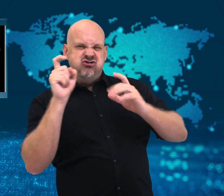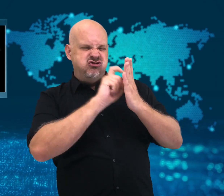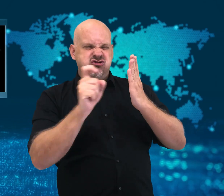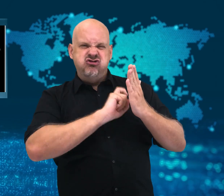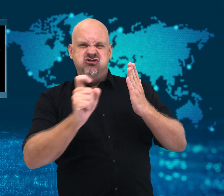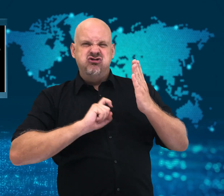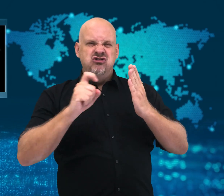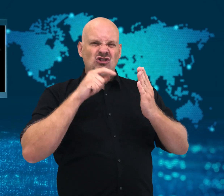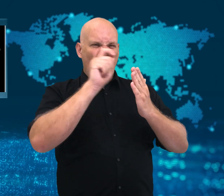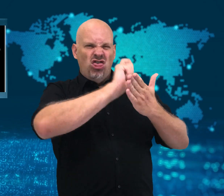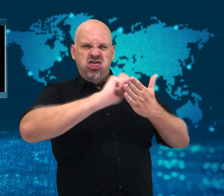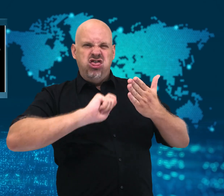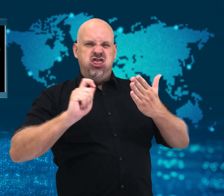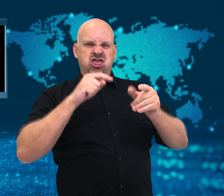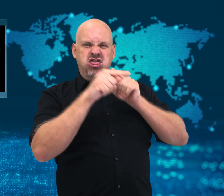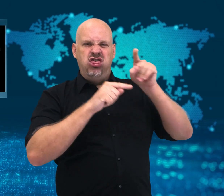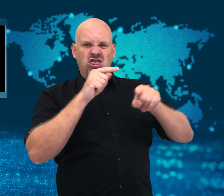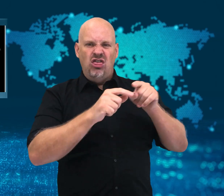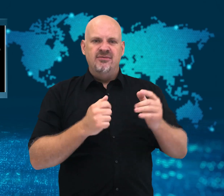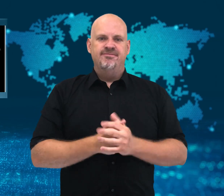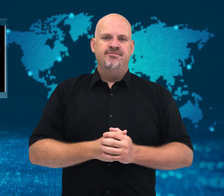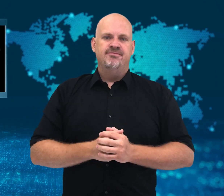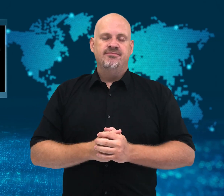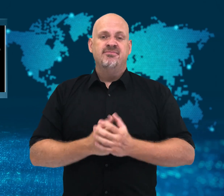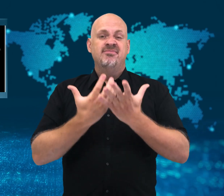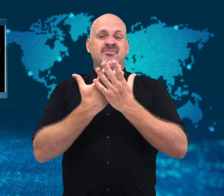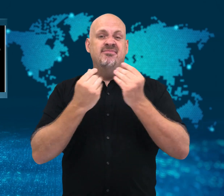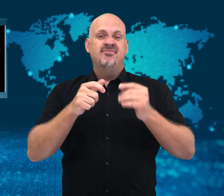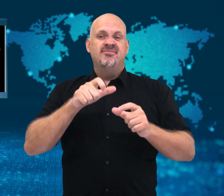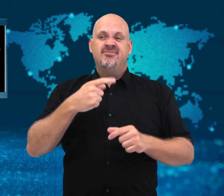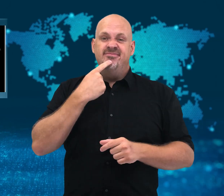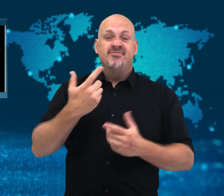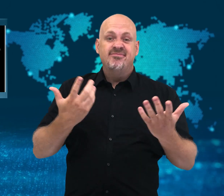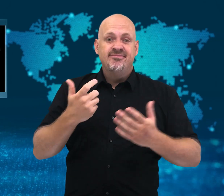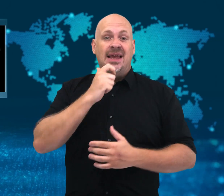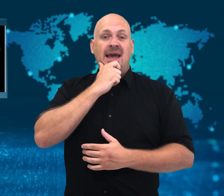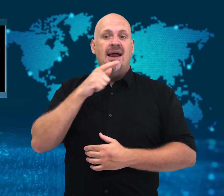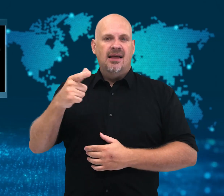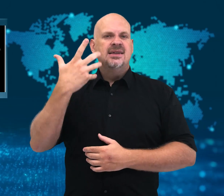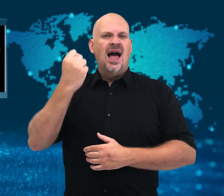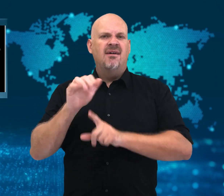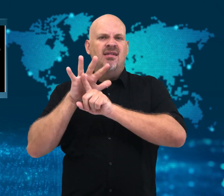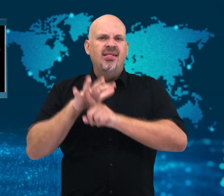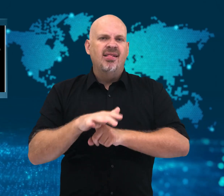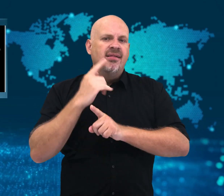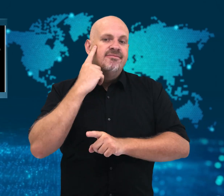the city of Manchester, England.